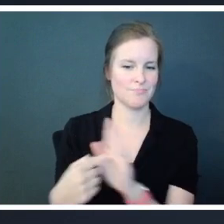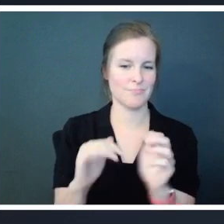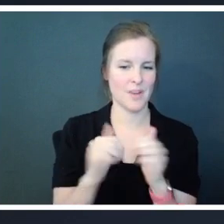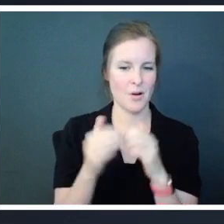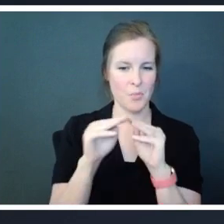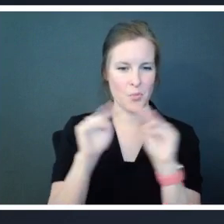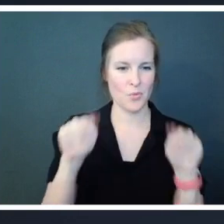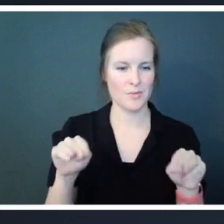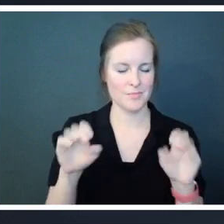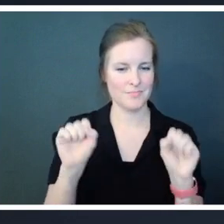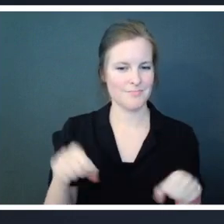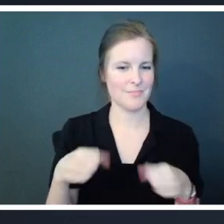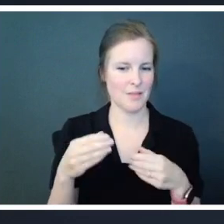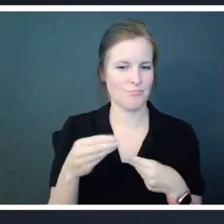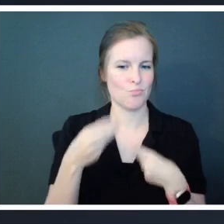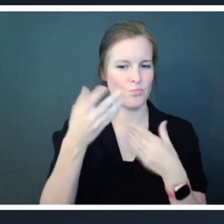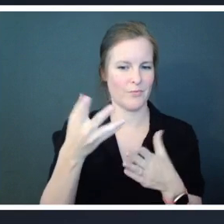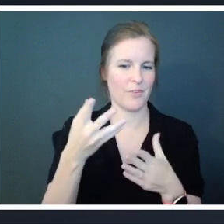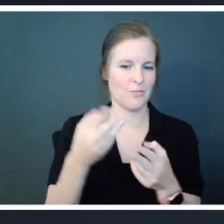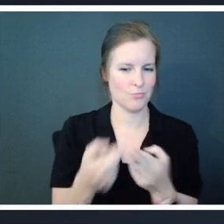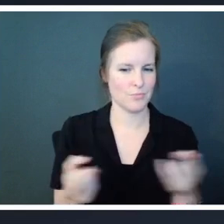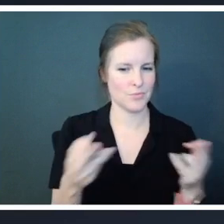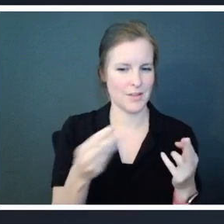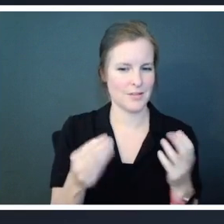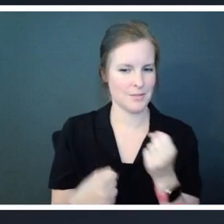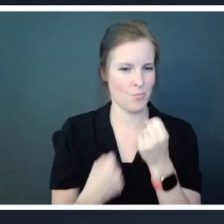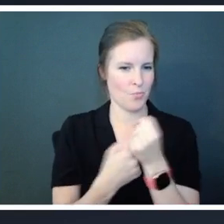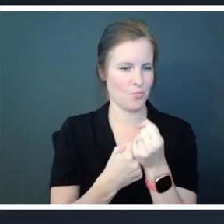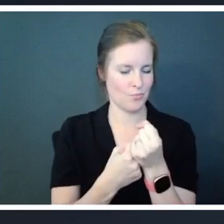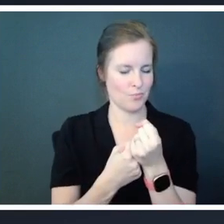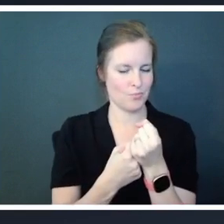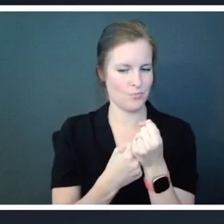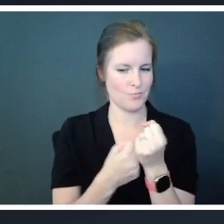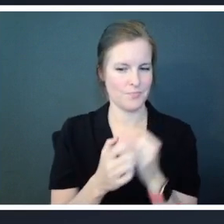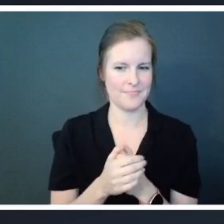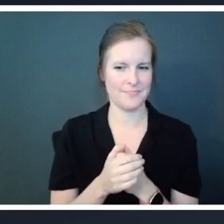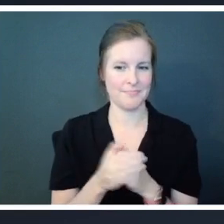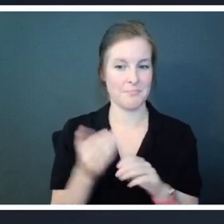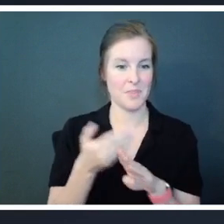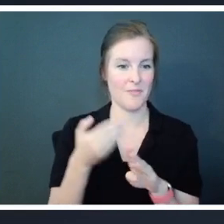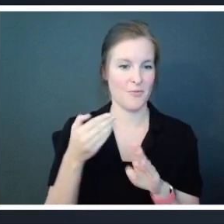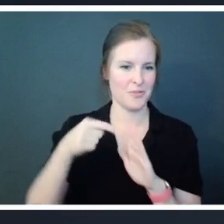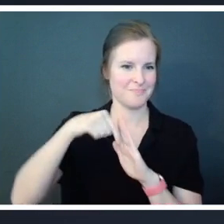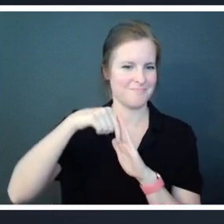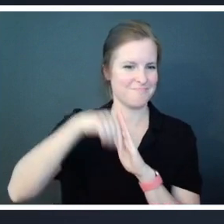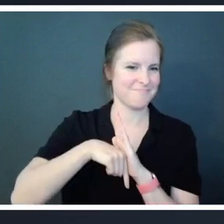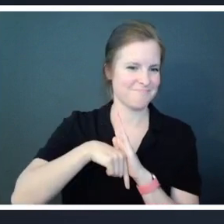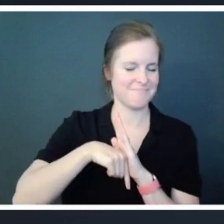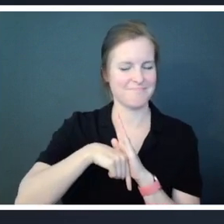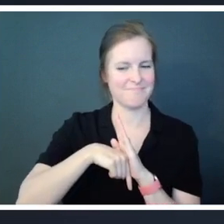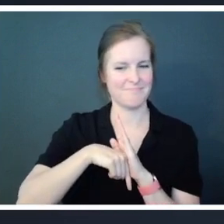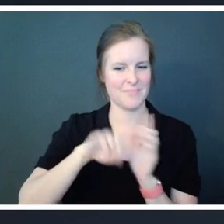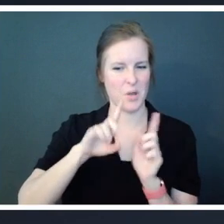inquiries. Before we go deeper into these ideas, though, we thought it would be useful or helpful